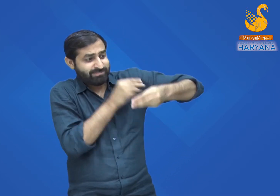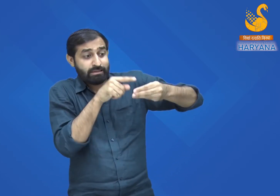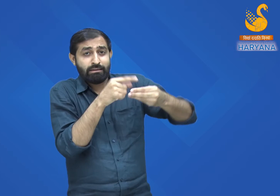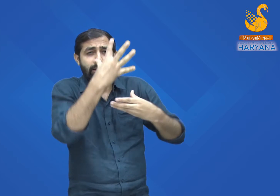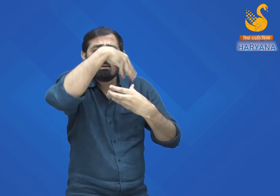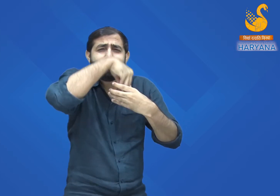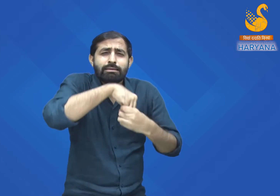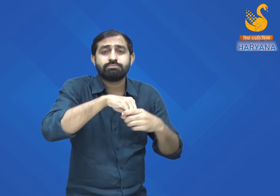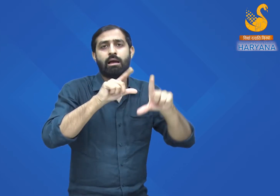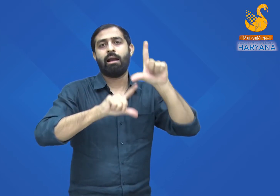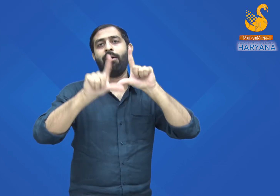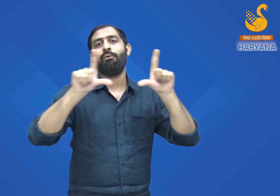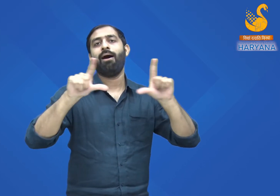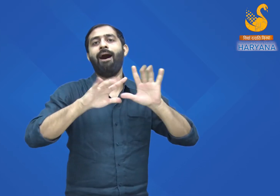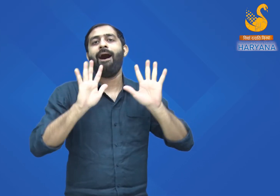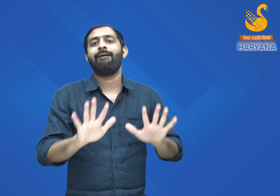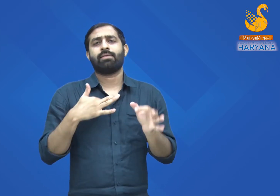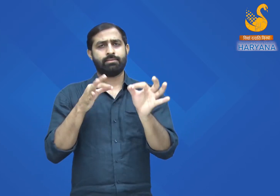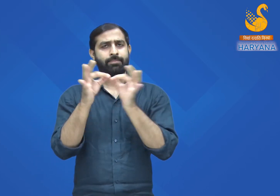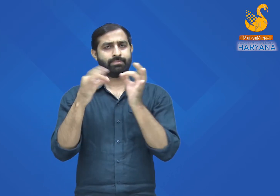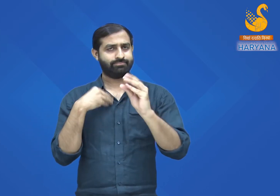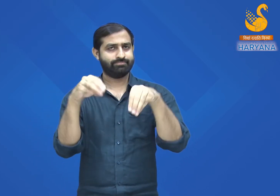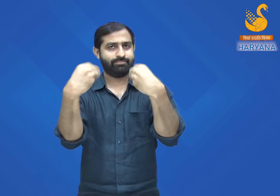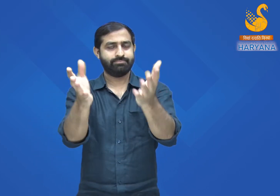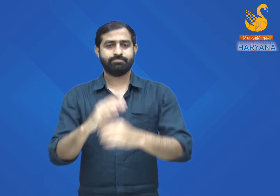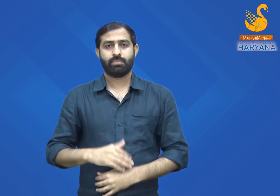is that of being the carrier of culture. Let me elaborate.